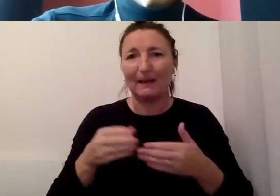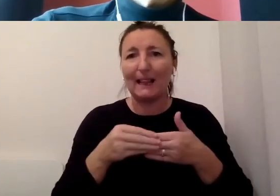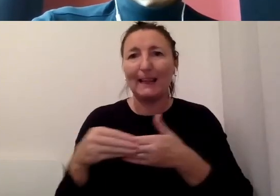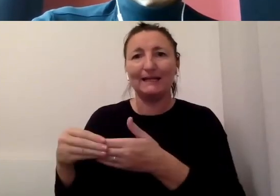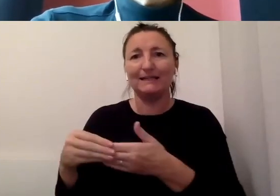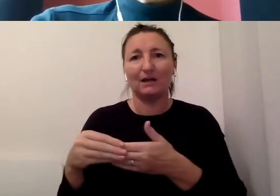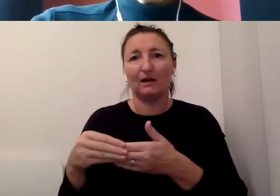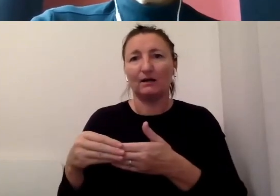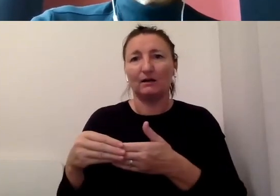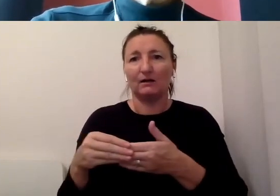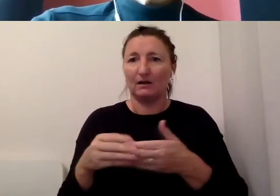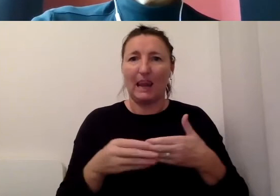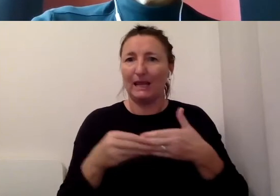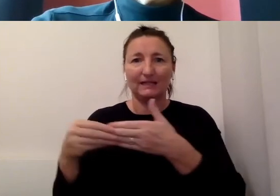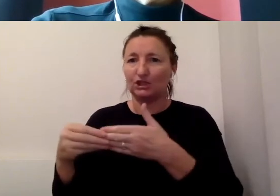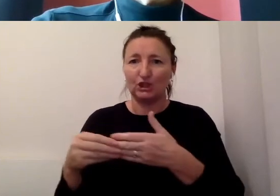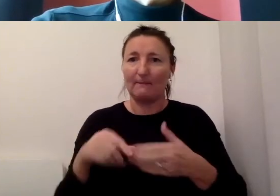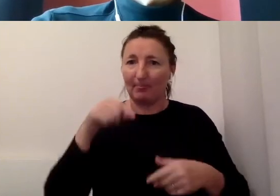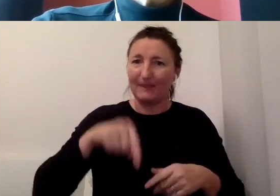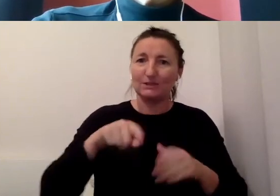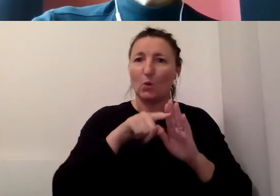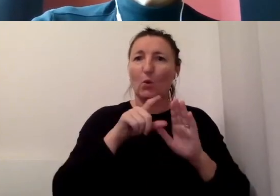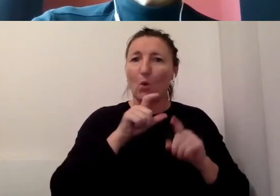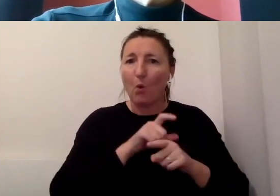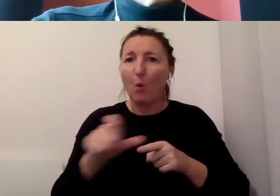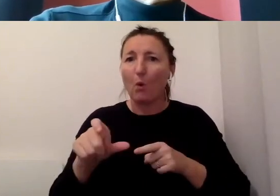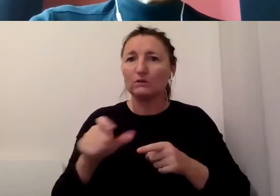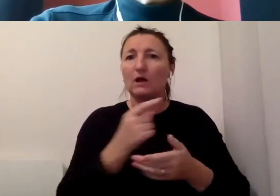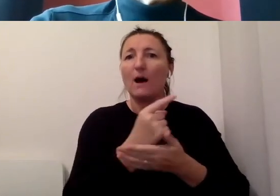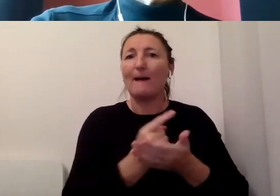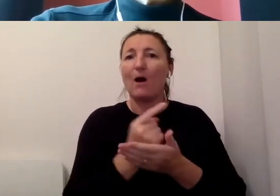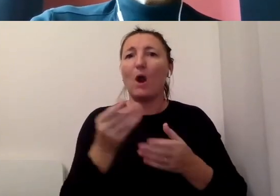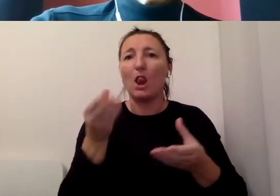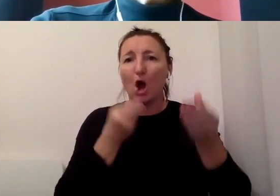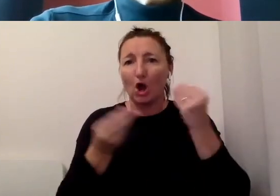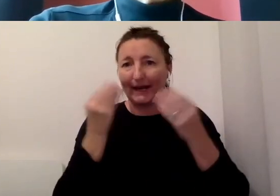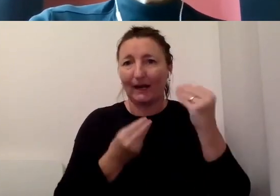learning, and you don't have to have a particular set of skills.Quilliass, and Joy and Anna would